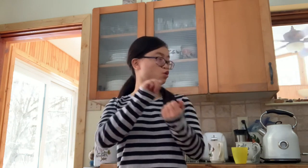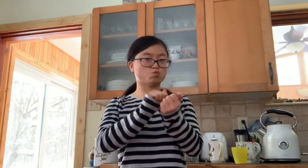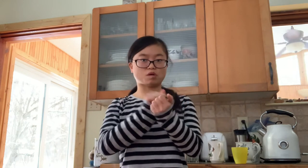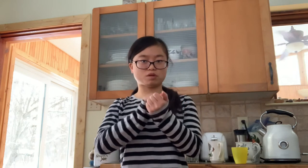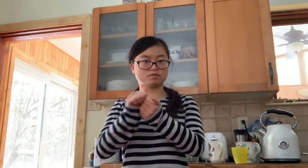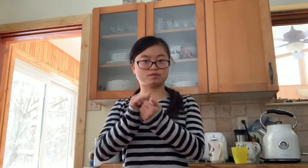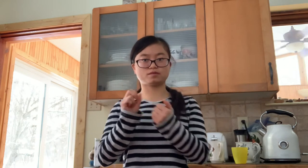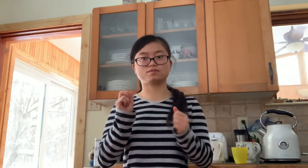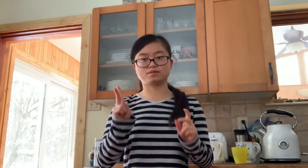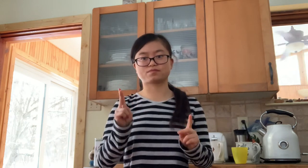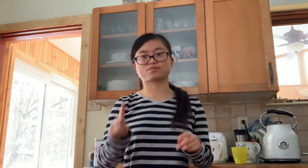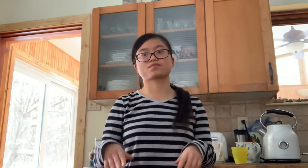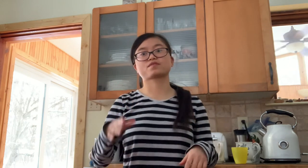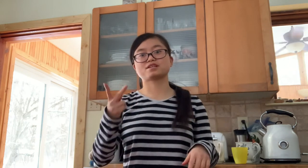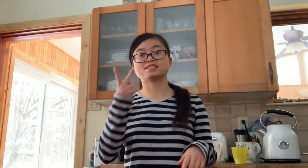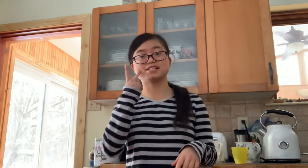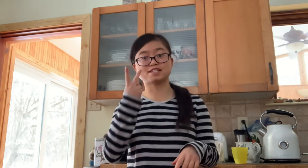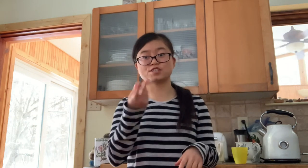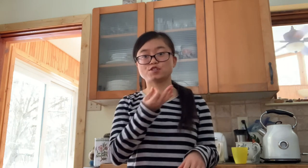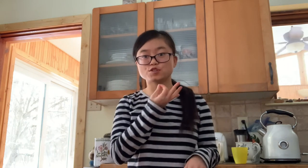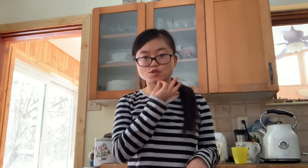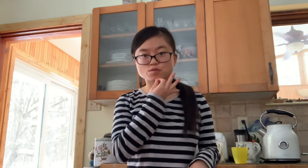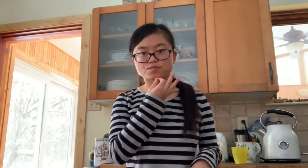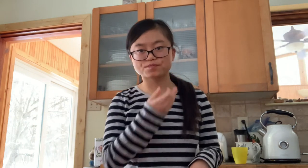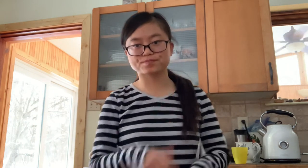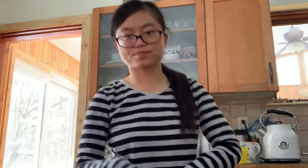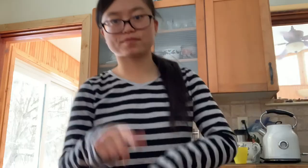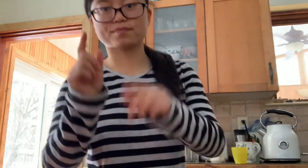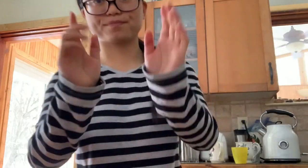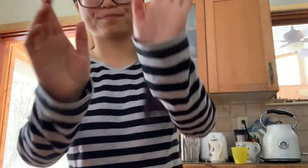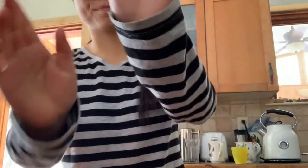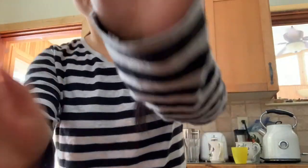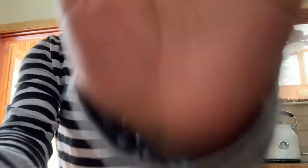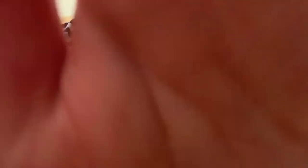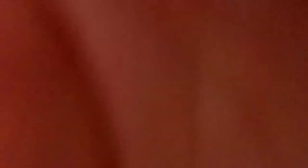washing ok, see you later and soon.